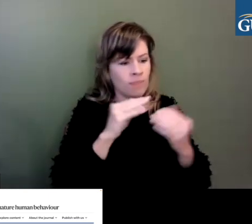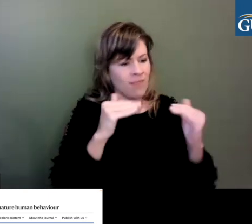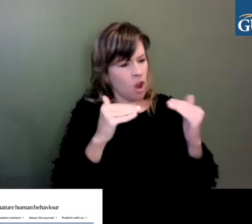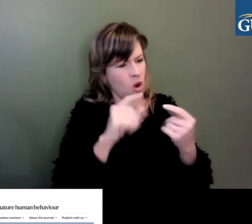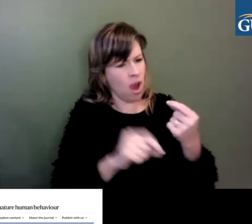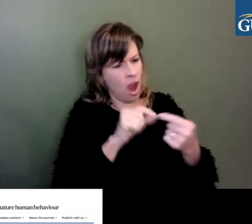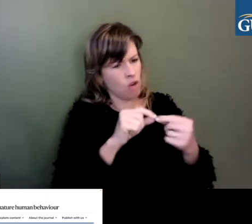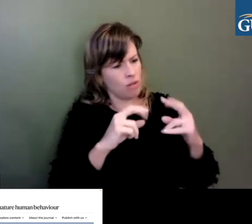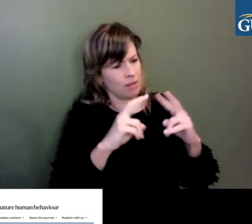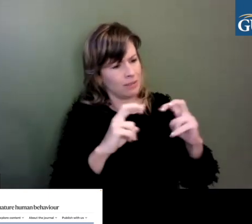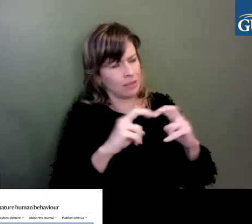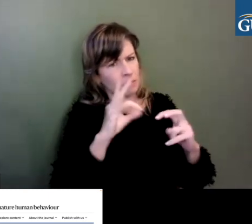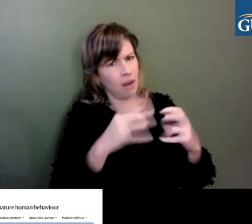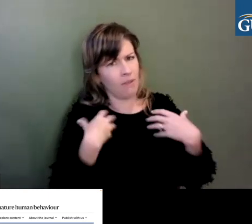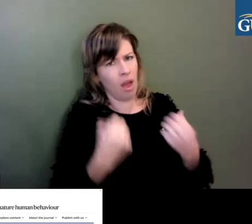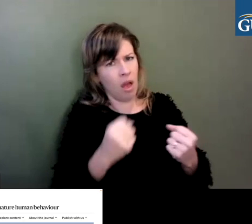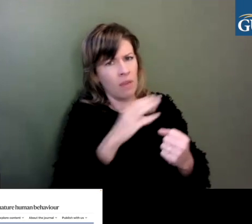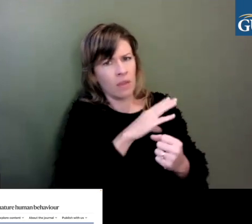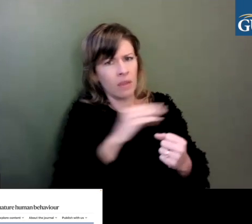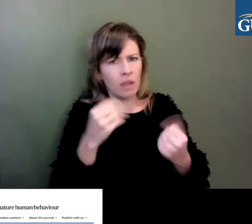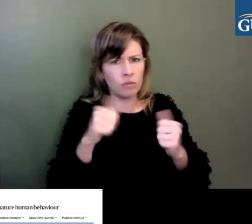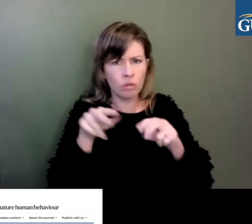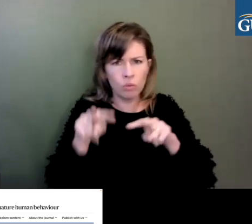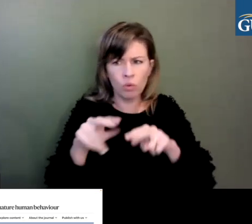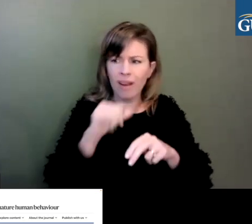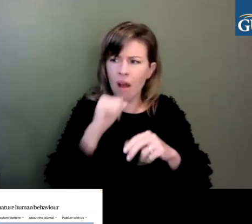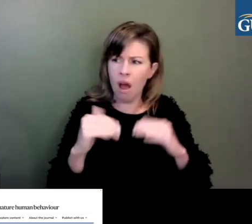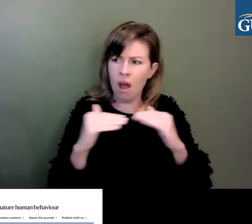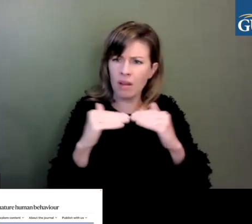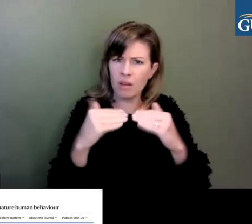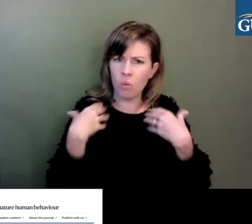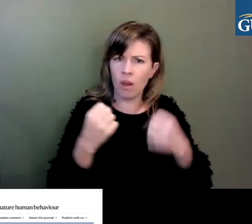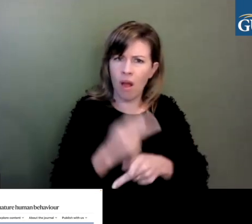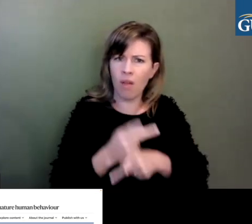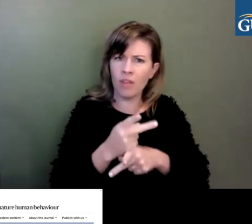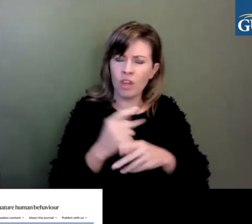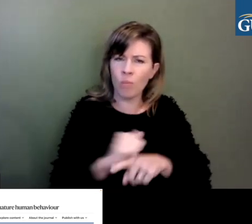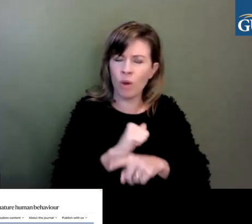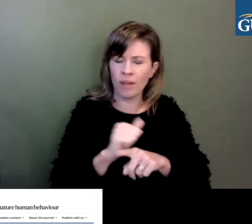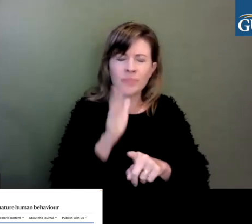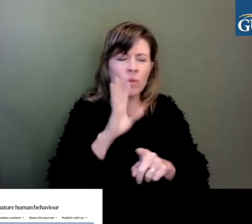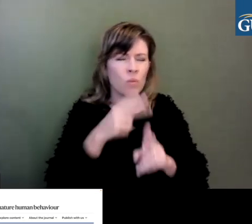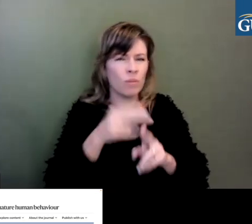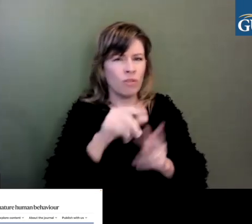assessment of health, have codified unequal practices. I' ll talk about this a little bit later with the case of the